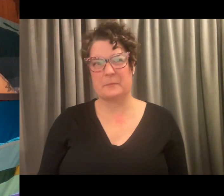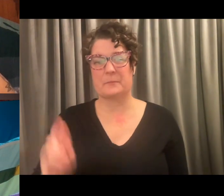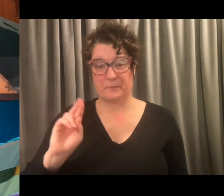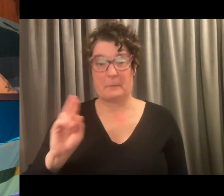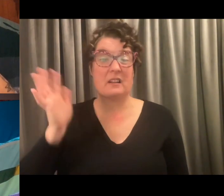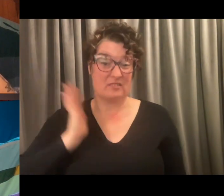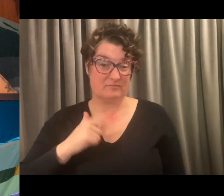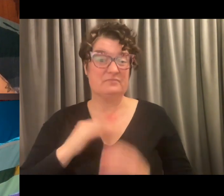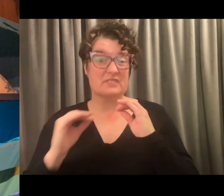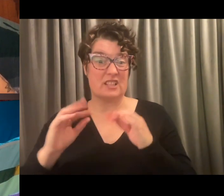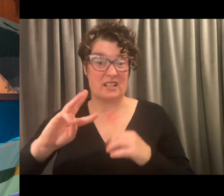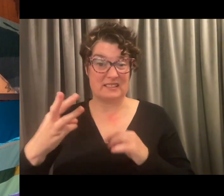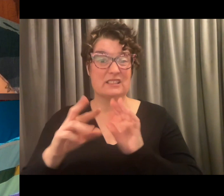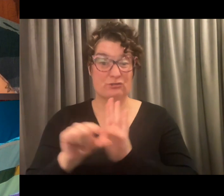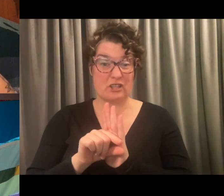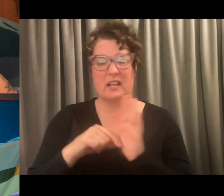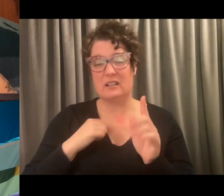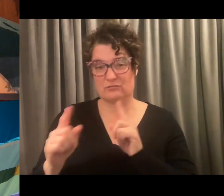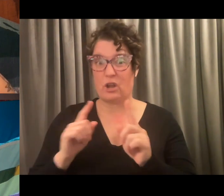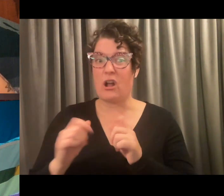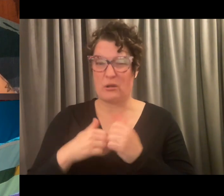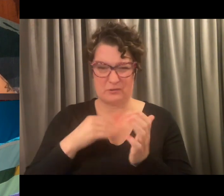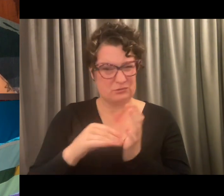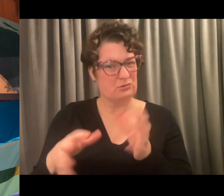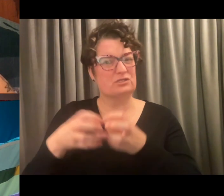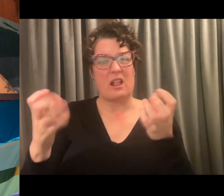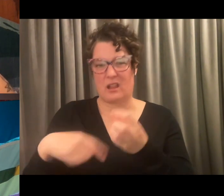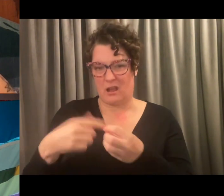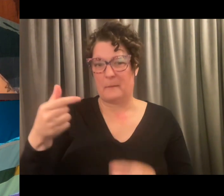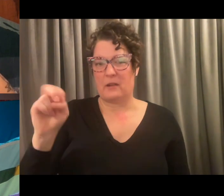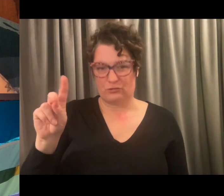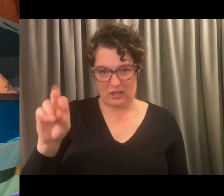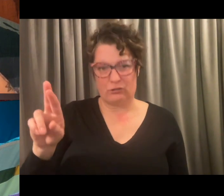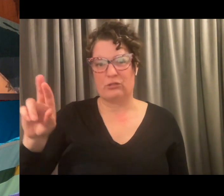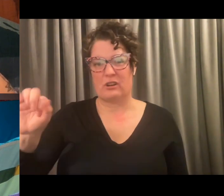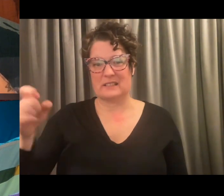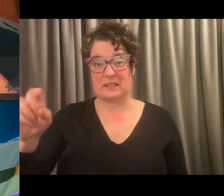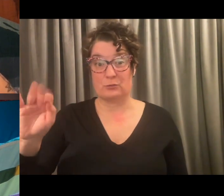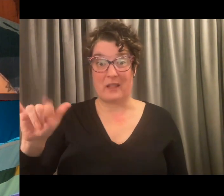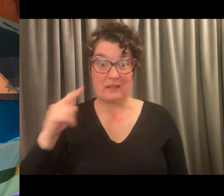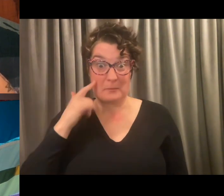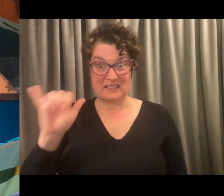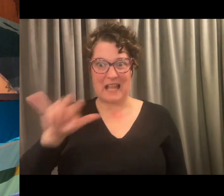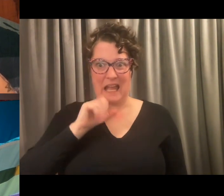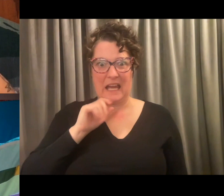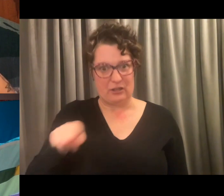gender and sexuality cuz it's like such the age and at the time I went by Ryan, I was masculine presenting.